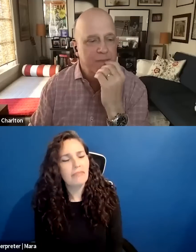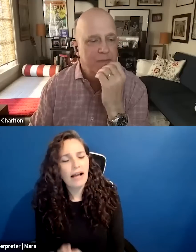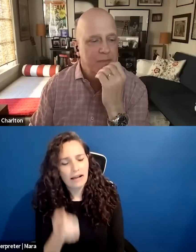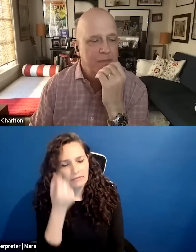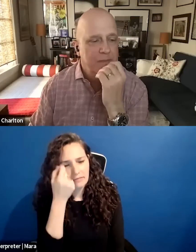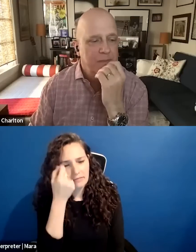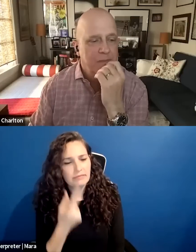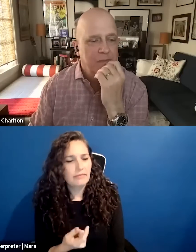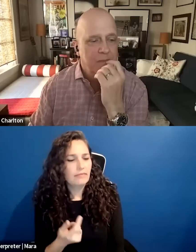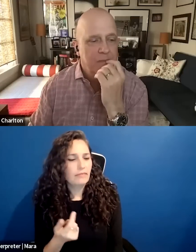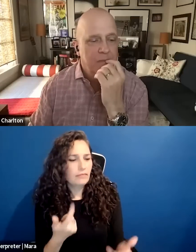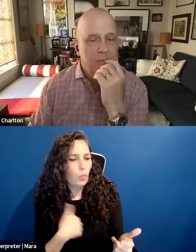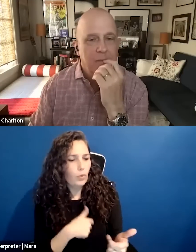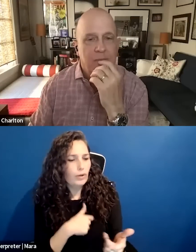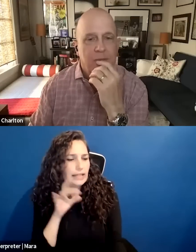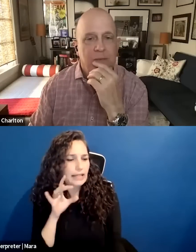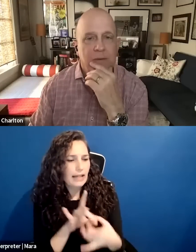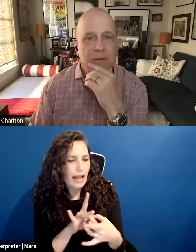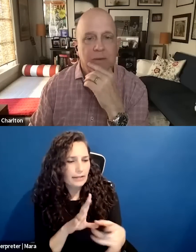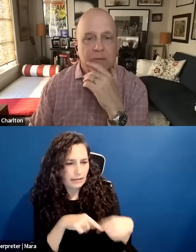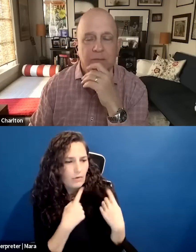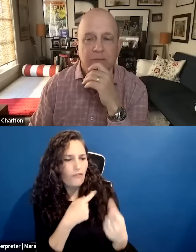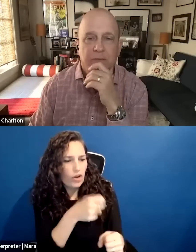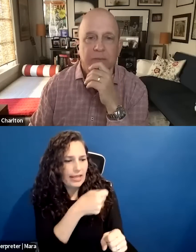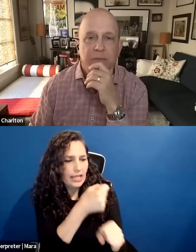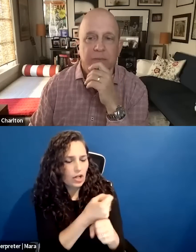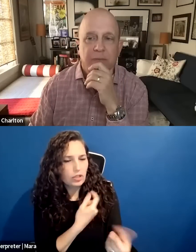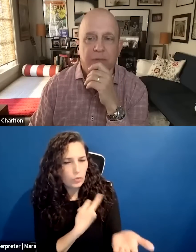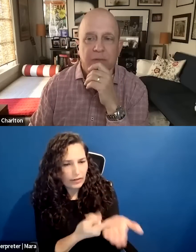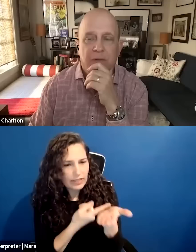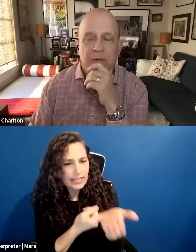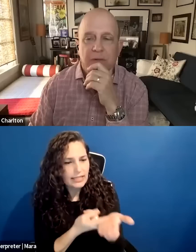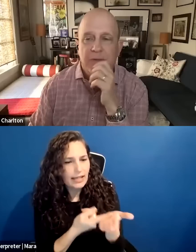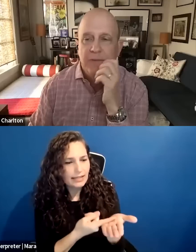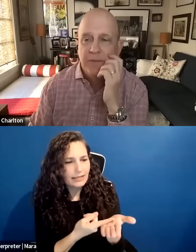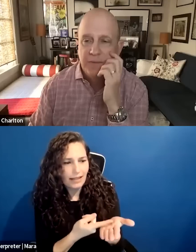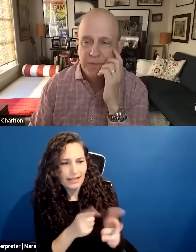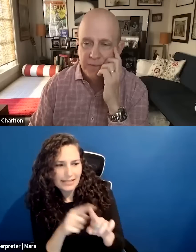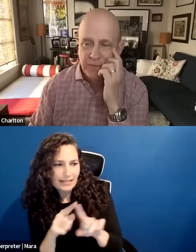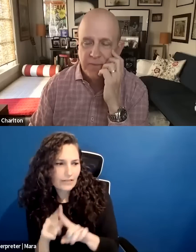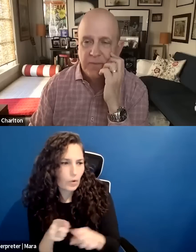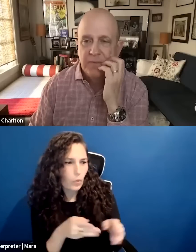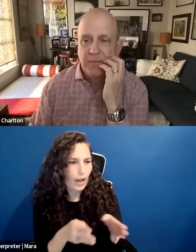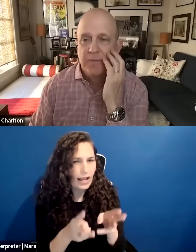that we've connected on over the years is finding the ways to take what can feel like a really